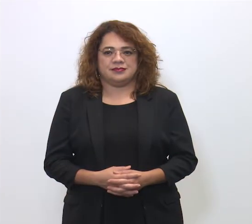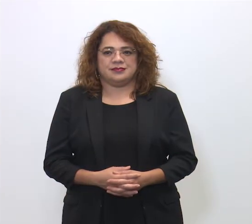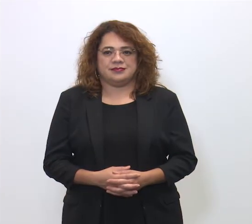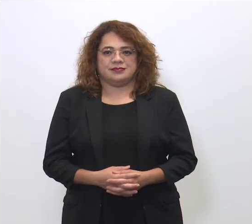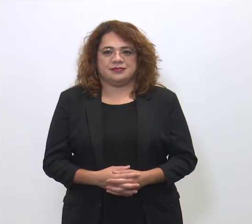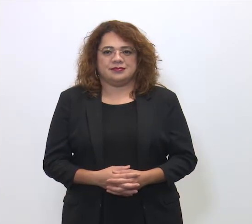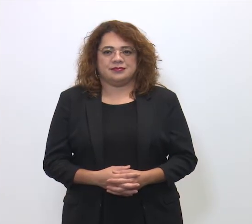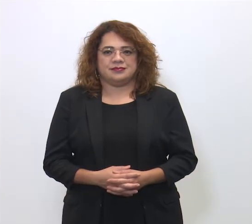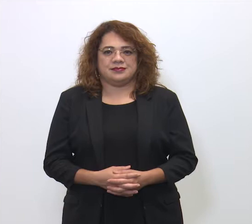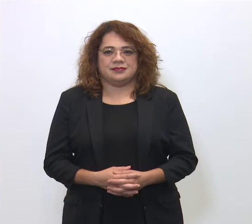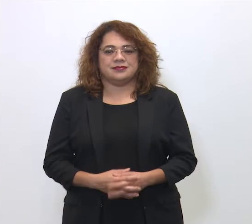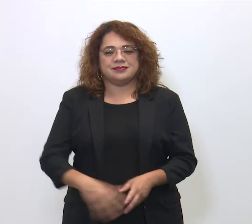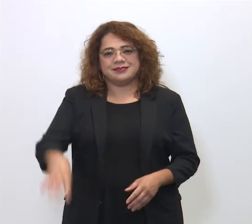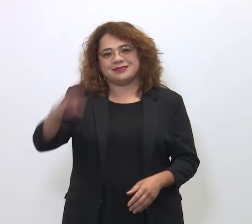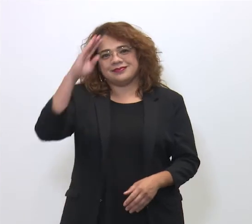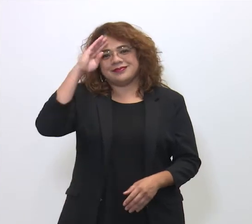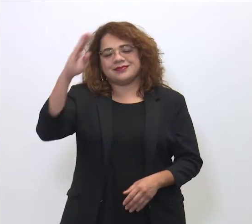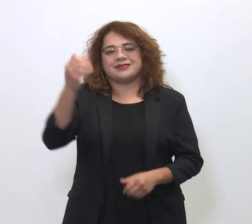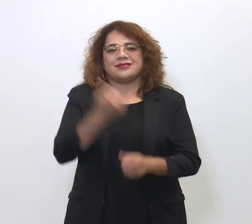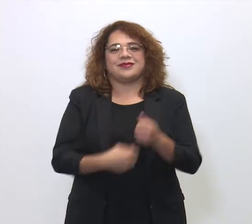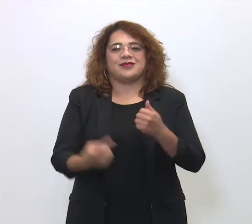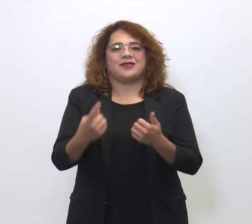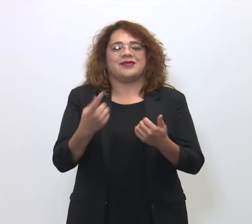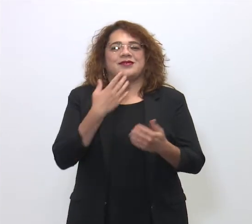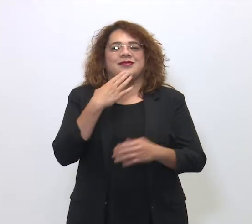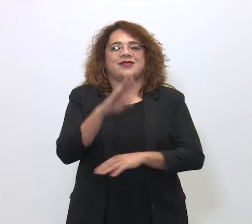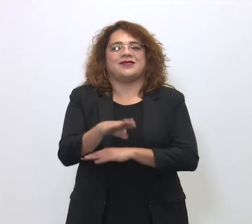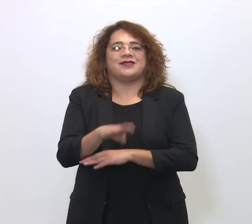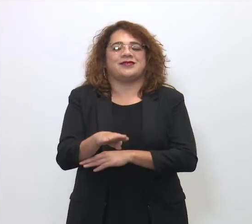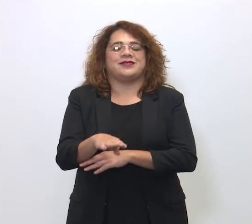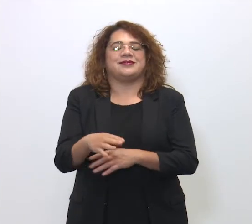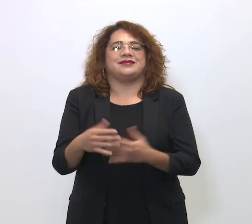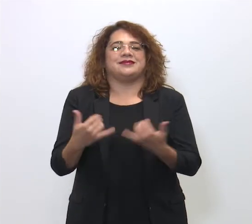Well hey everybody. Good afternoon. It's May 5th and we're joined by Dr. Davis who will